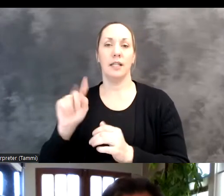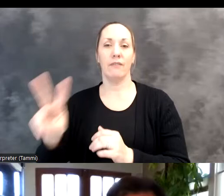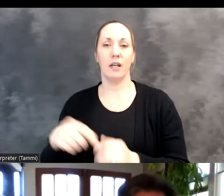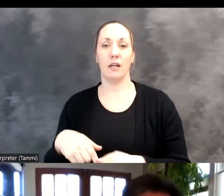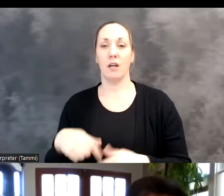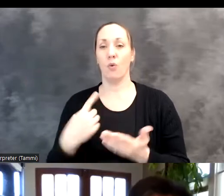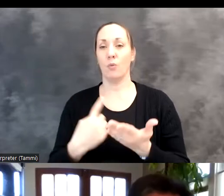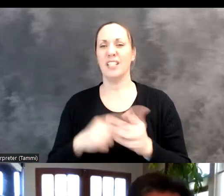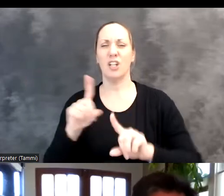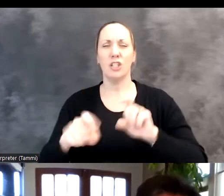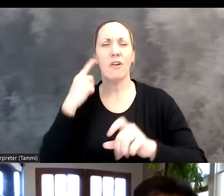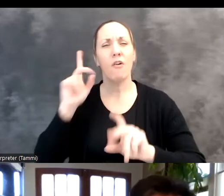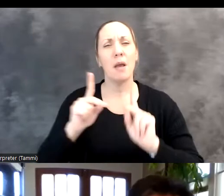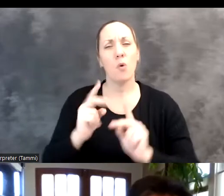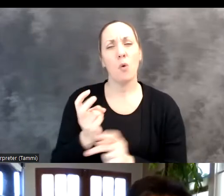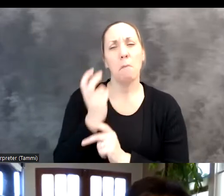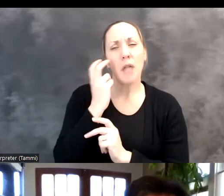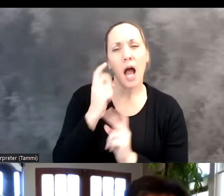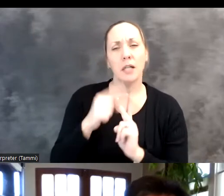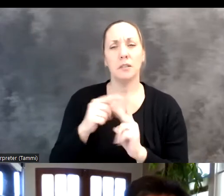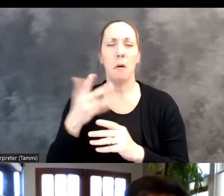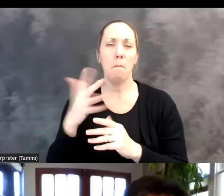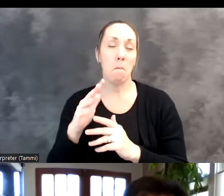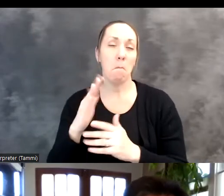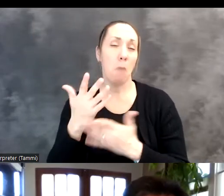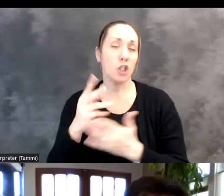V. When we did the survey for people